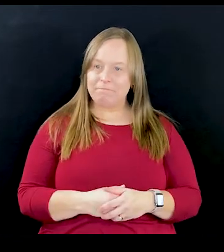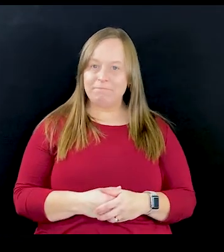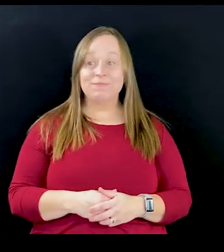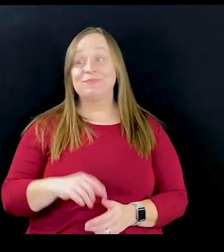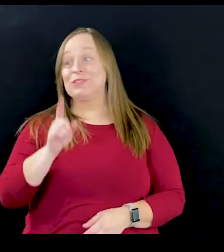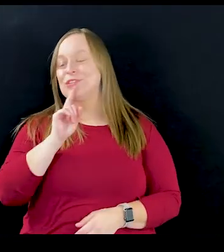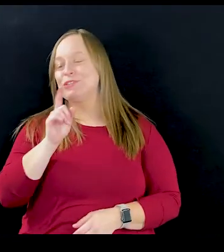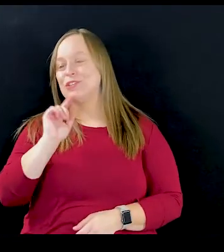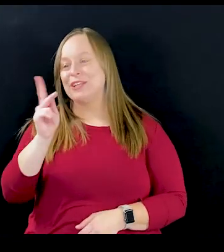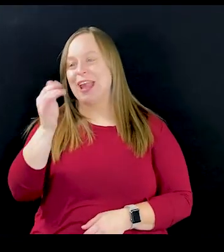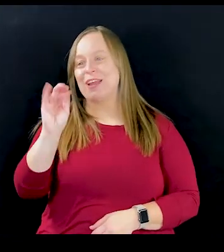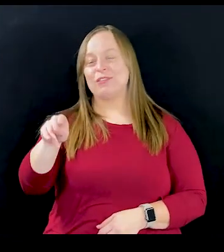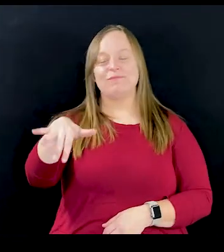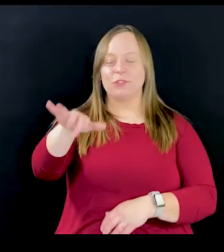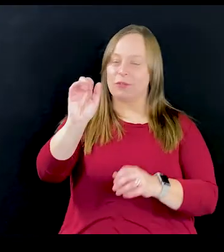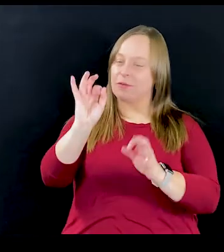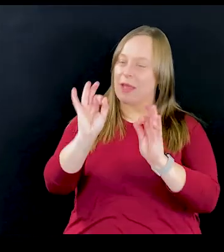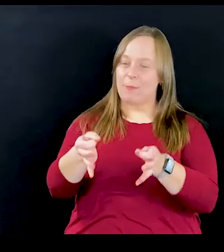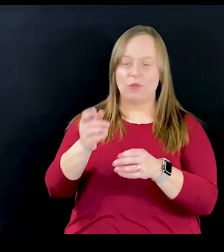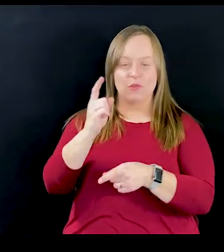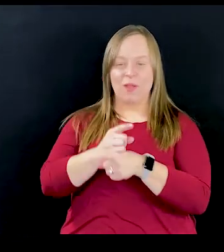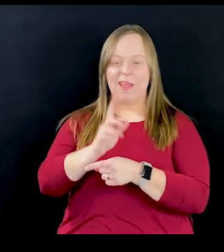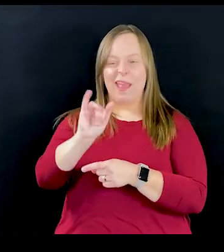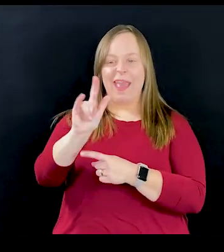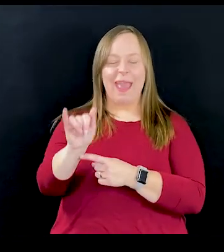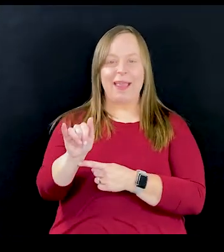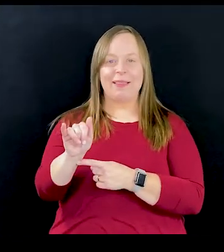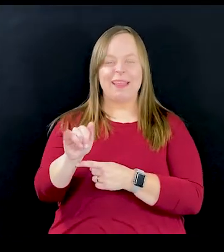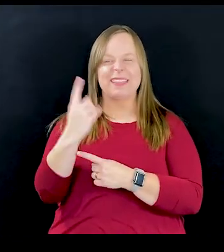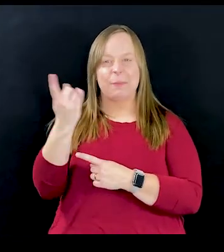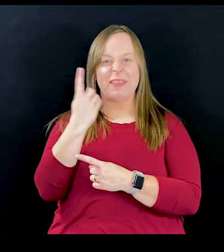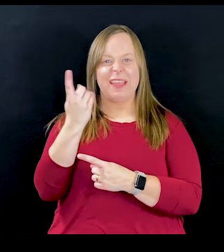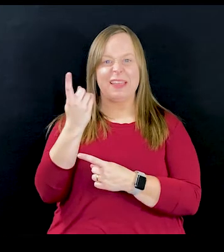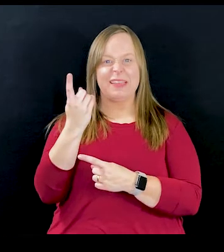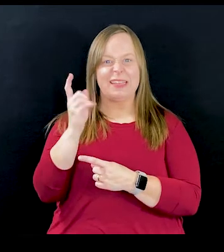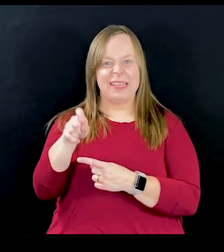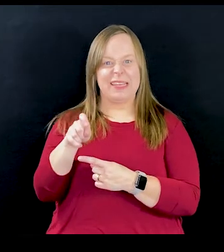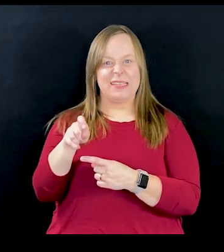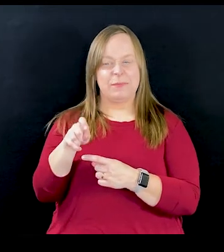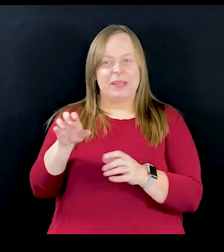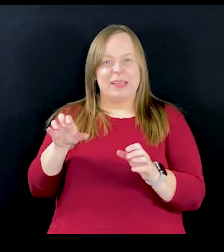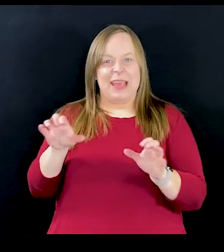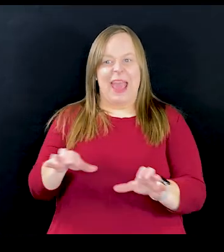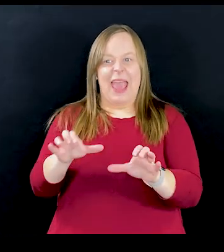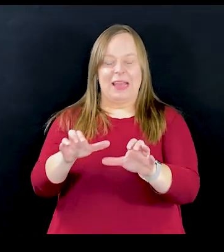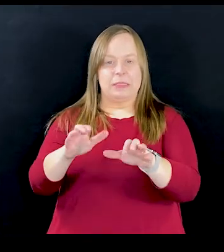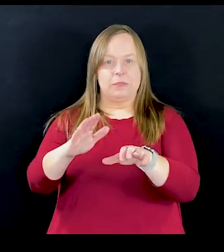Sure, Katrin. And you're absolutely right, ally is something that needs to be acted upon.